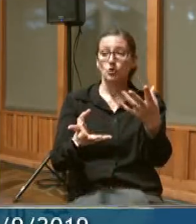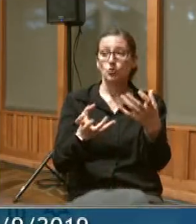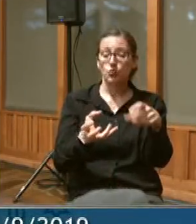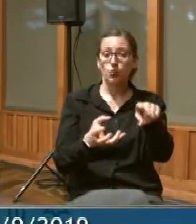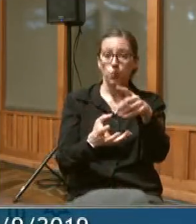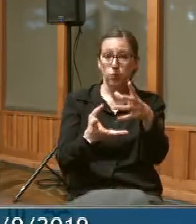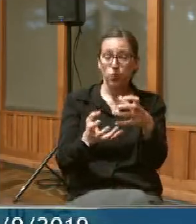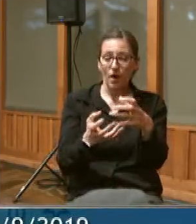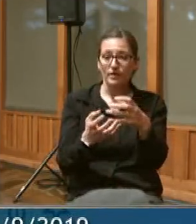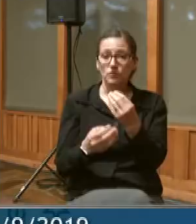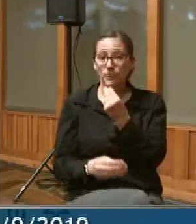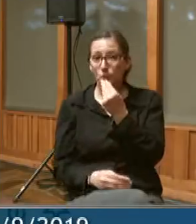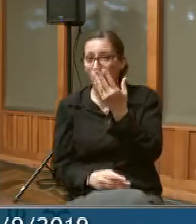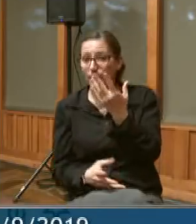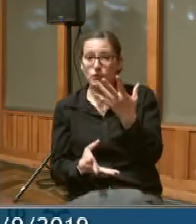YOU SEE, I CLIMBED UP ON A BENCH AT THE GYM AND SAID, LOOK,